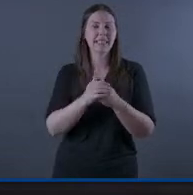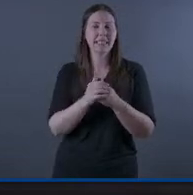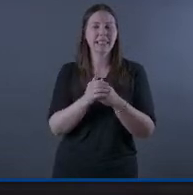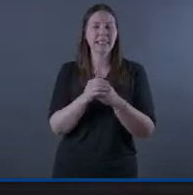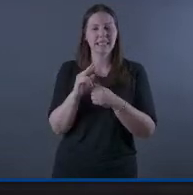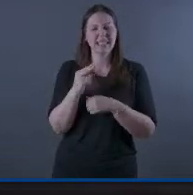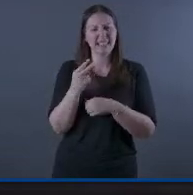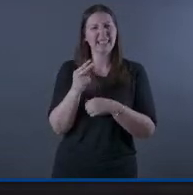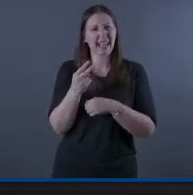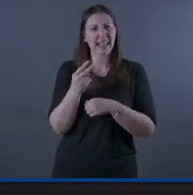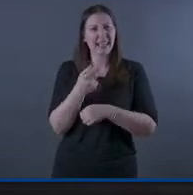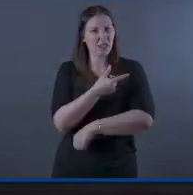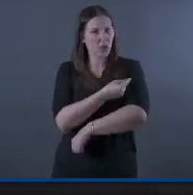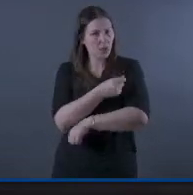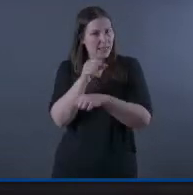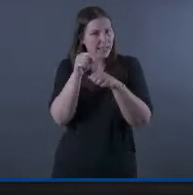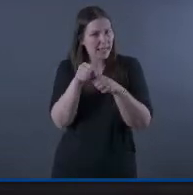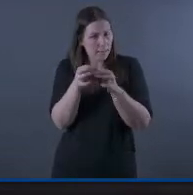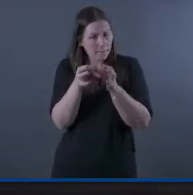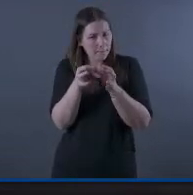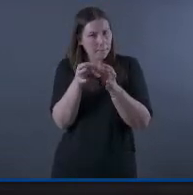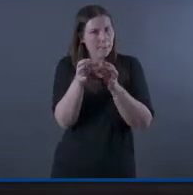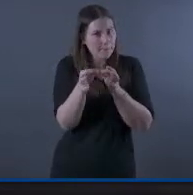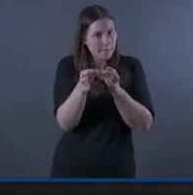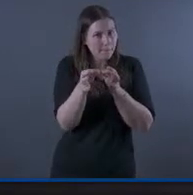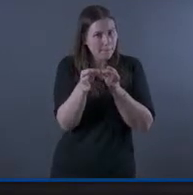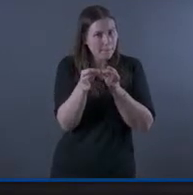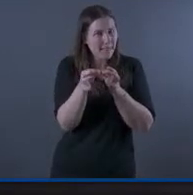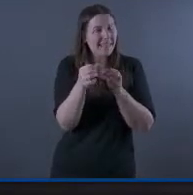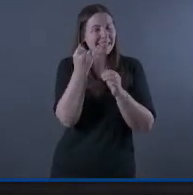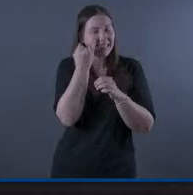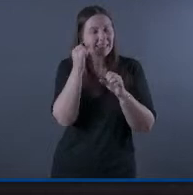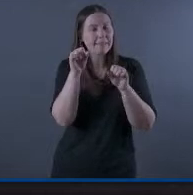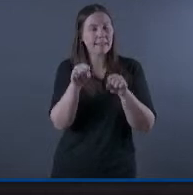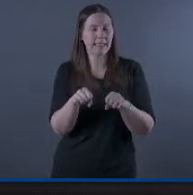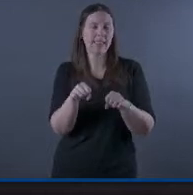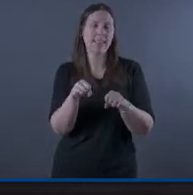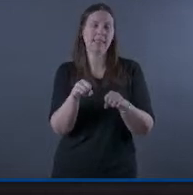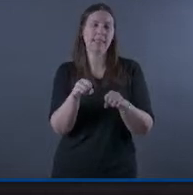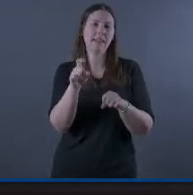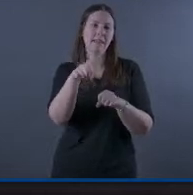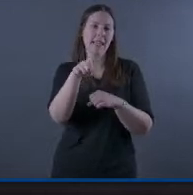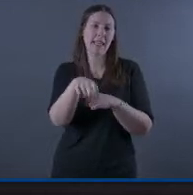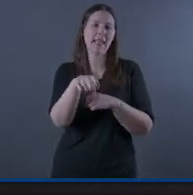if need be, based on limited supply. And so they said as far out as six weeks or 42 days